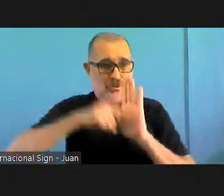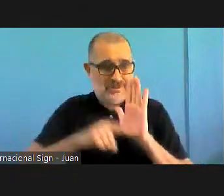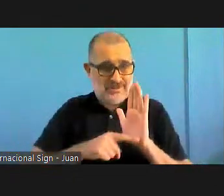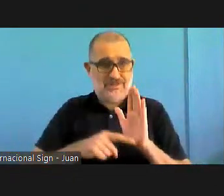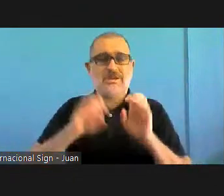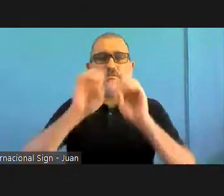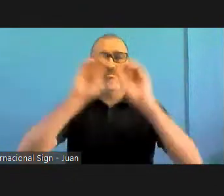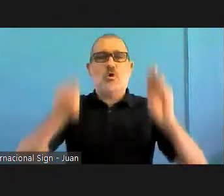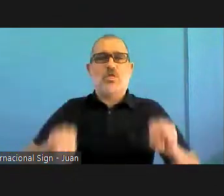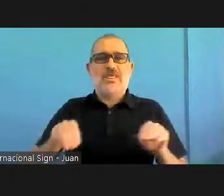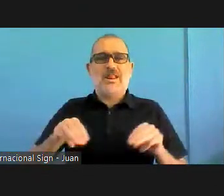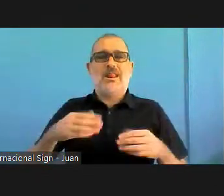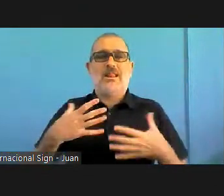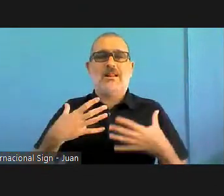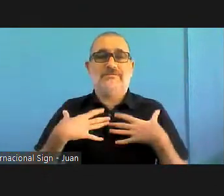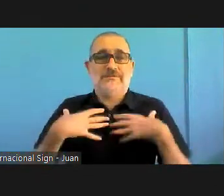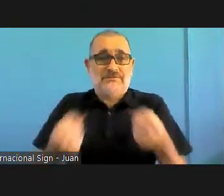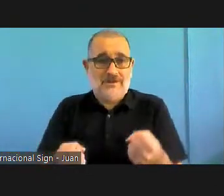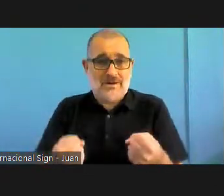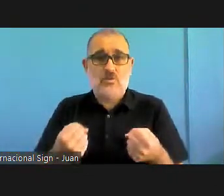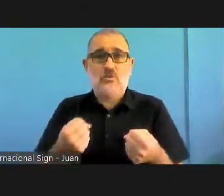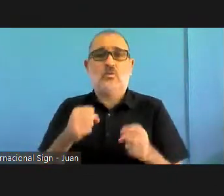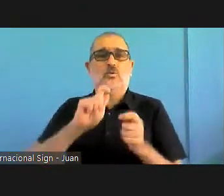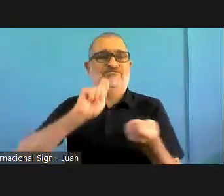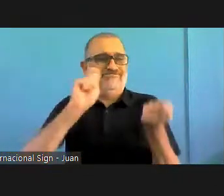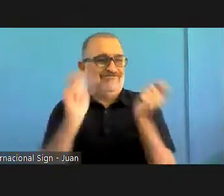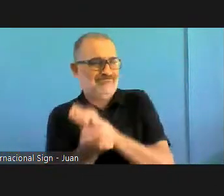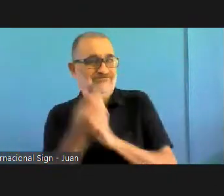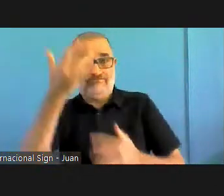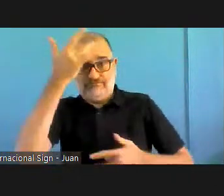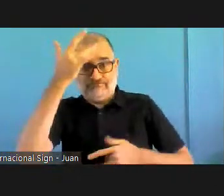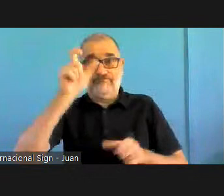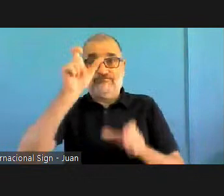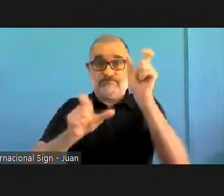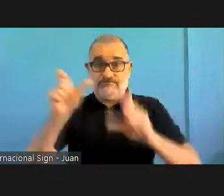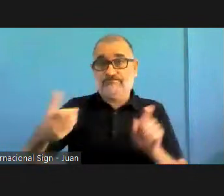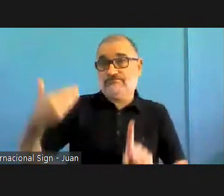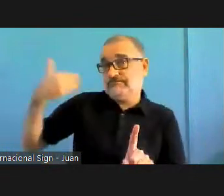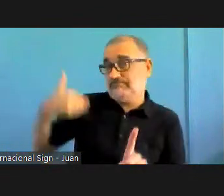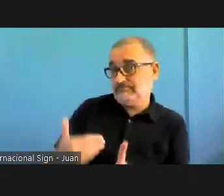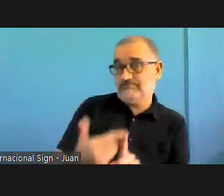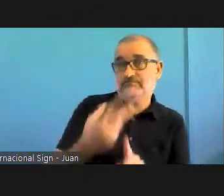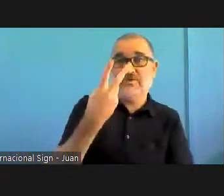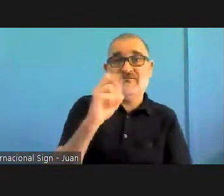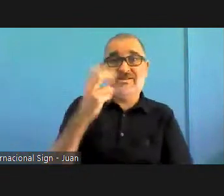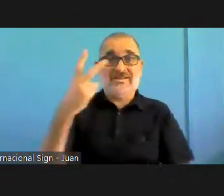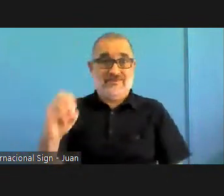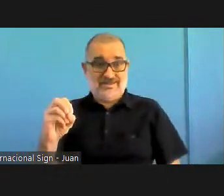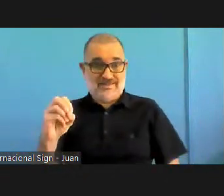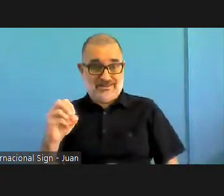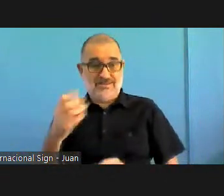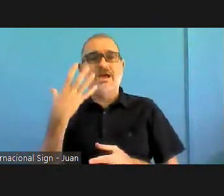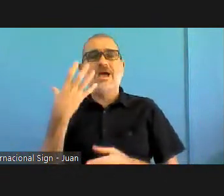The evaluation of our current, and development of a new national strategic plan for NCDs, taking us to 2030 and